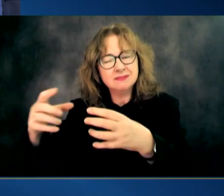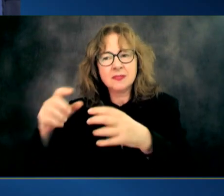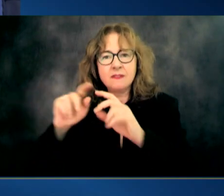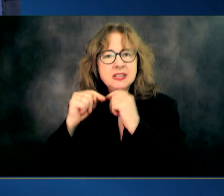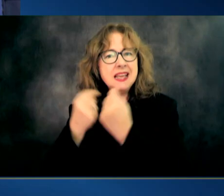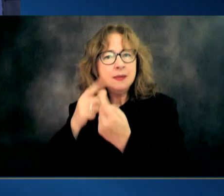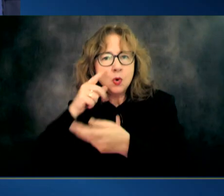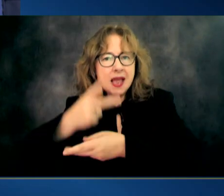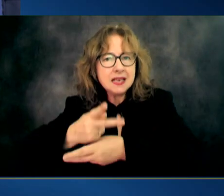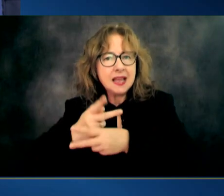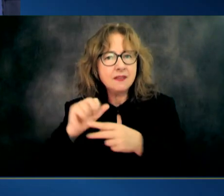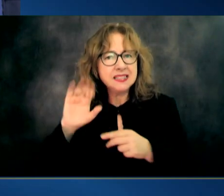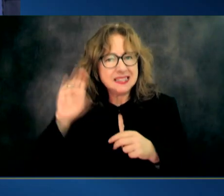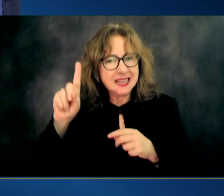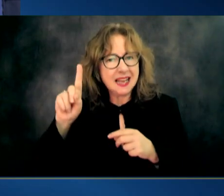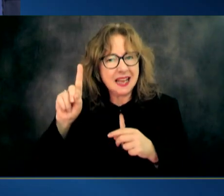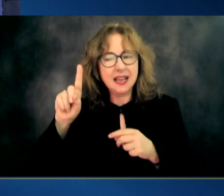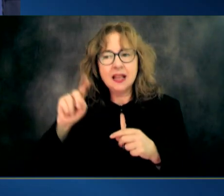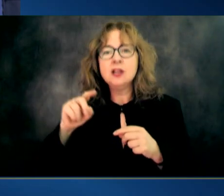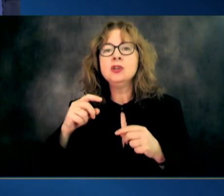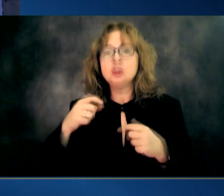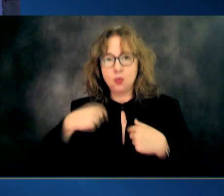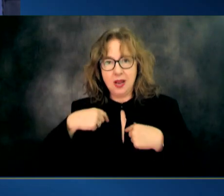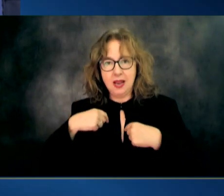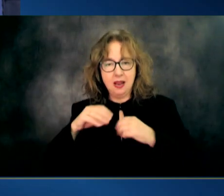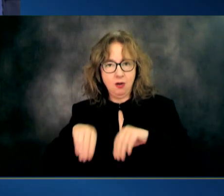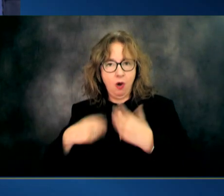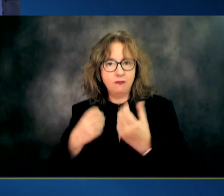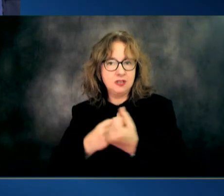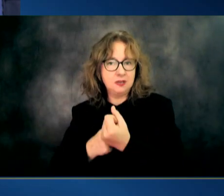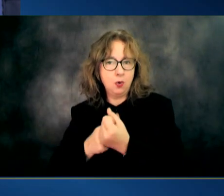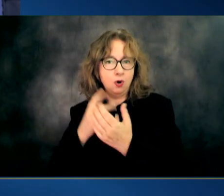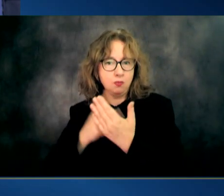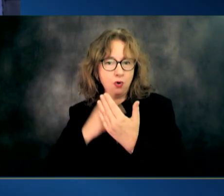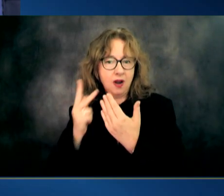And so, we have the SAPPORT program, which stands for Sickle Cell Disease Advanced